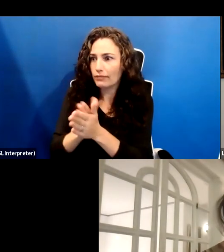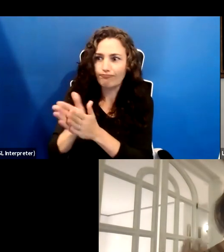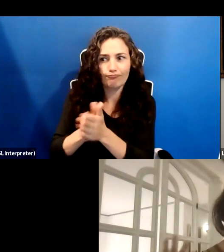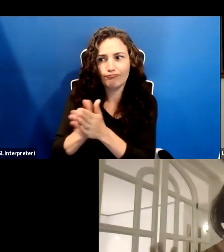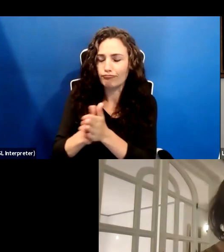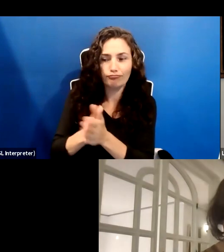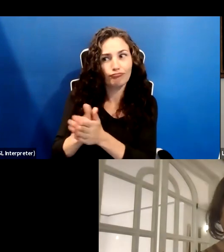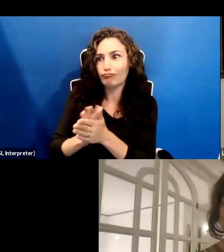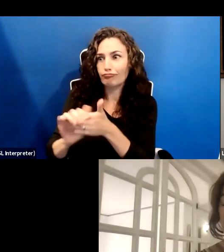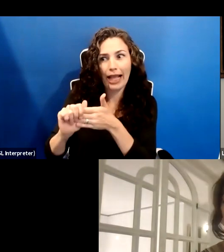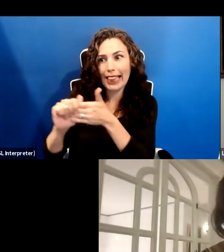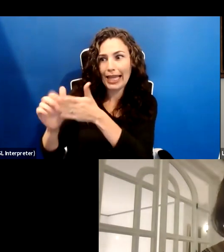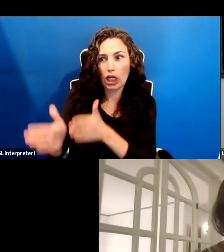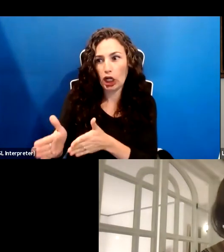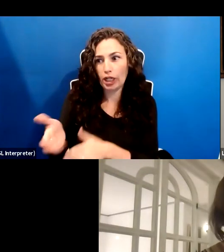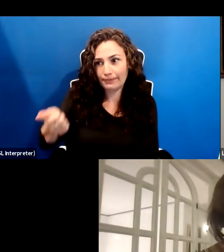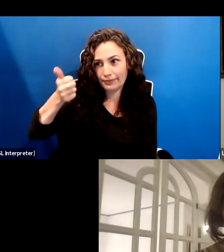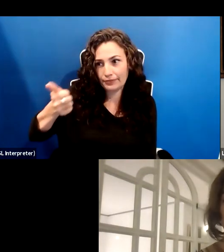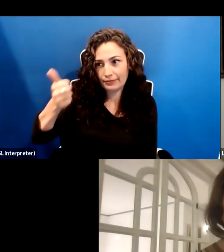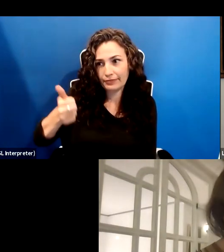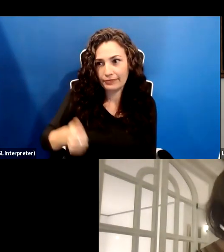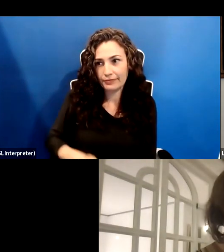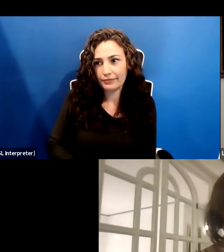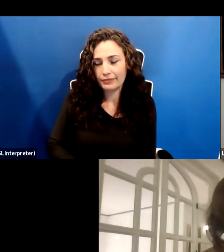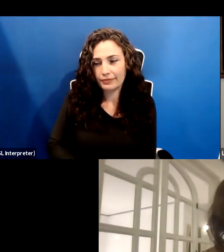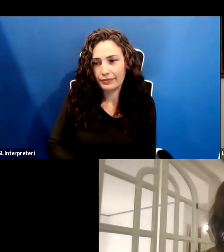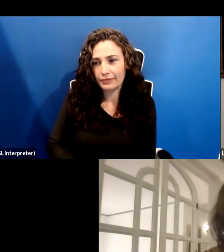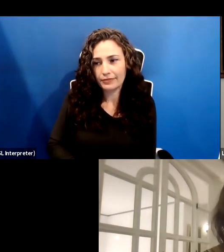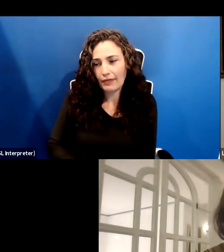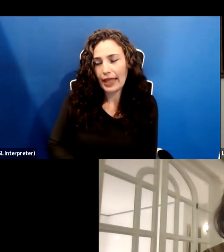a very charismatic leader that had very simple answers to very complicated questions.